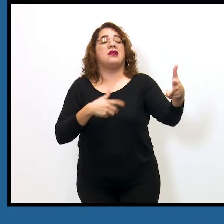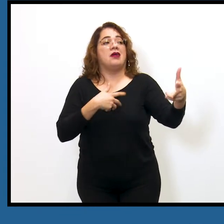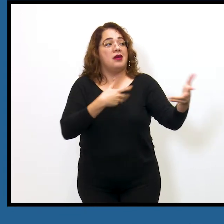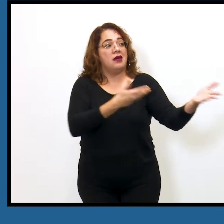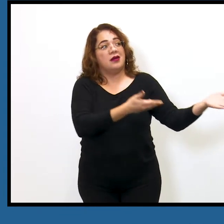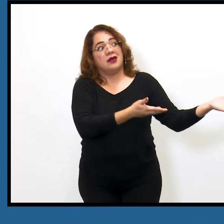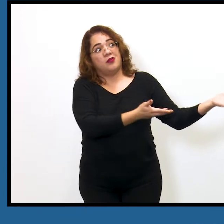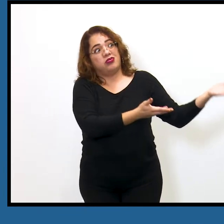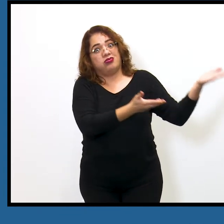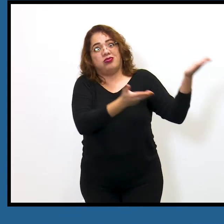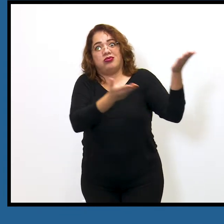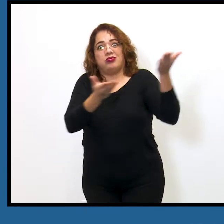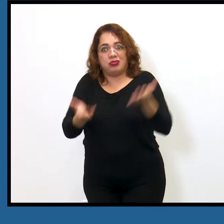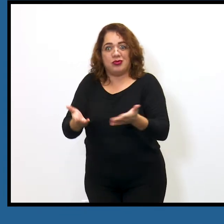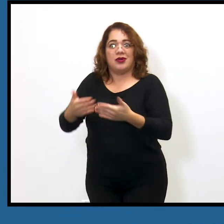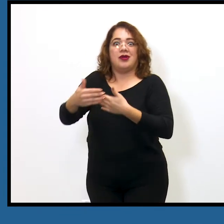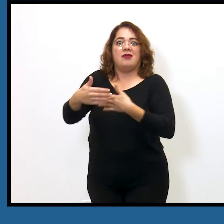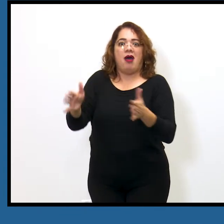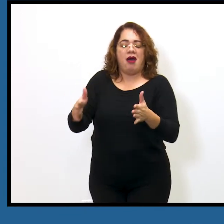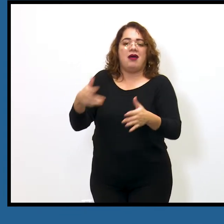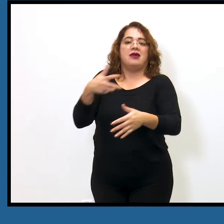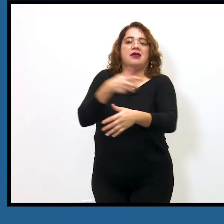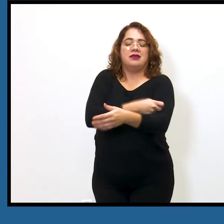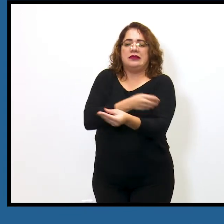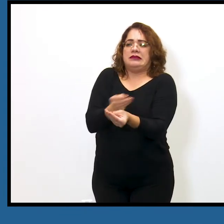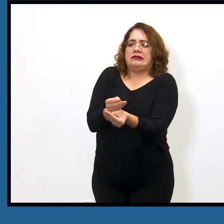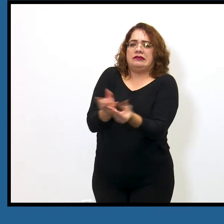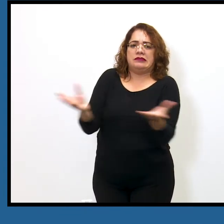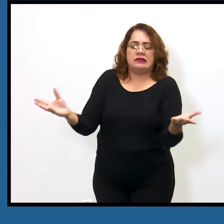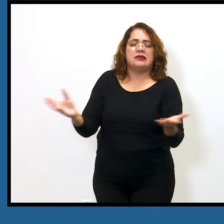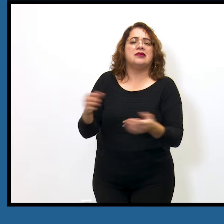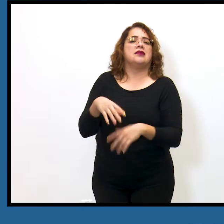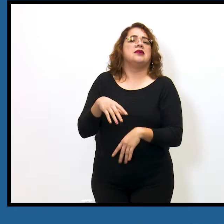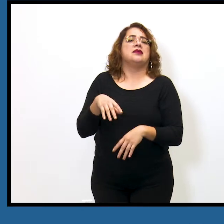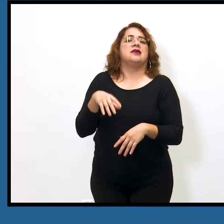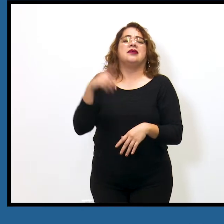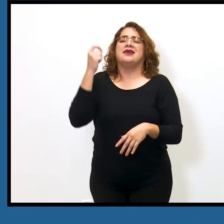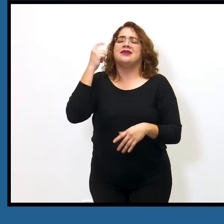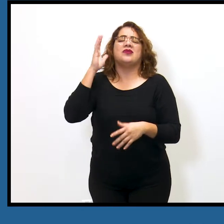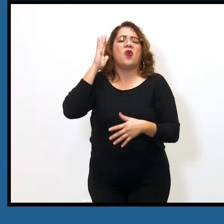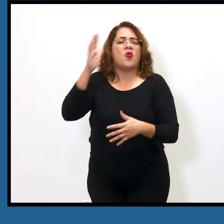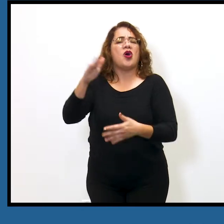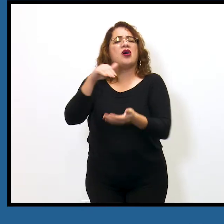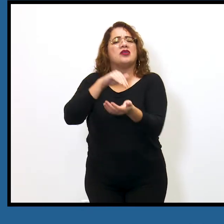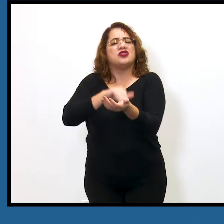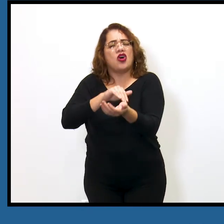help vaccinate our you know our school district members to our, you know our frontline workers,